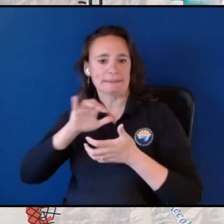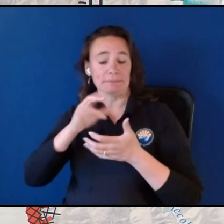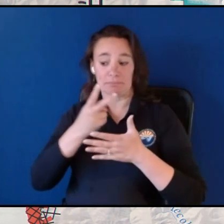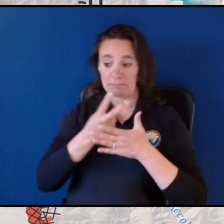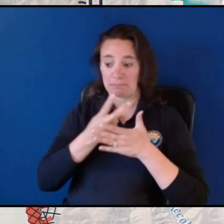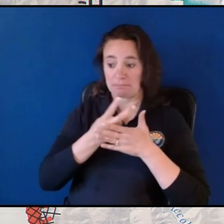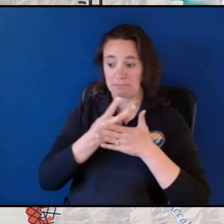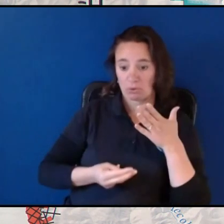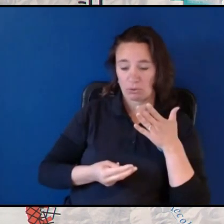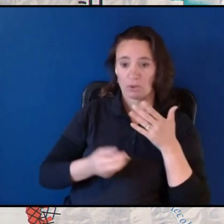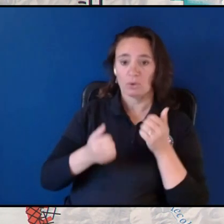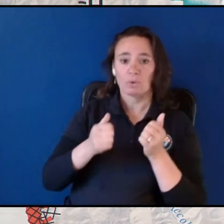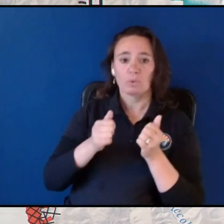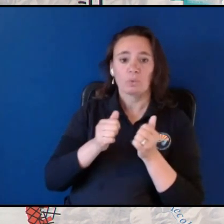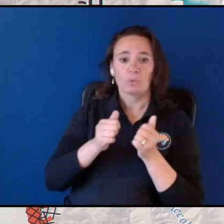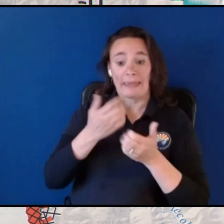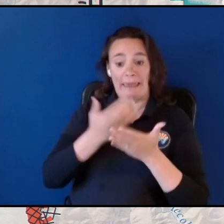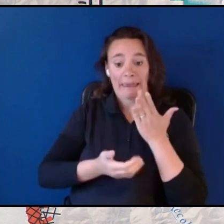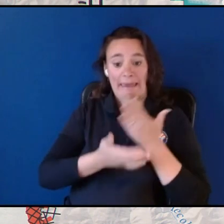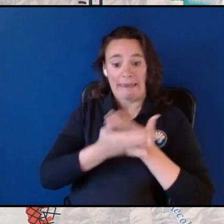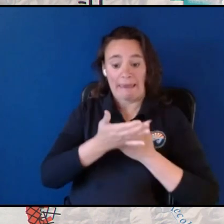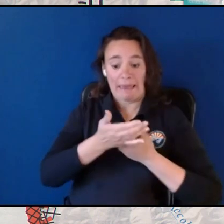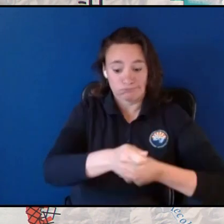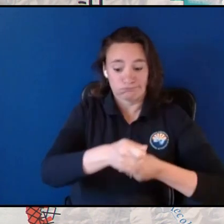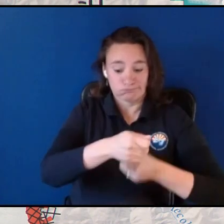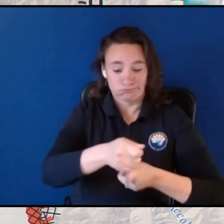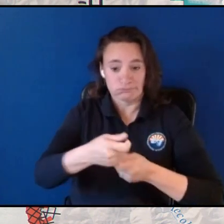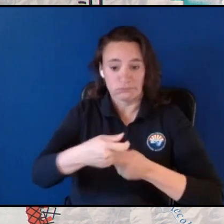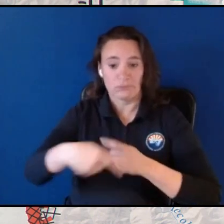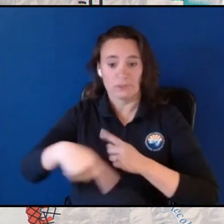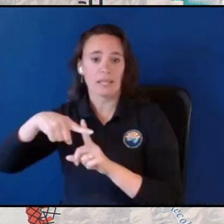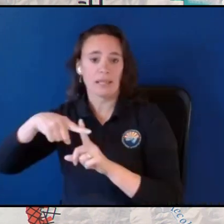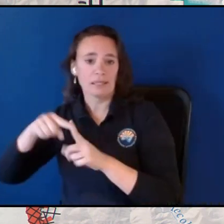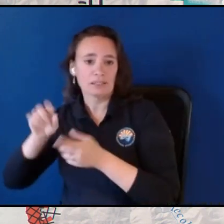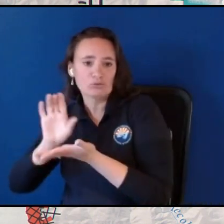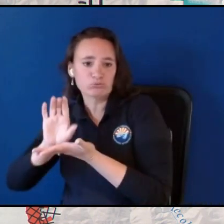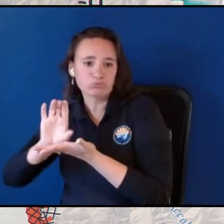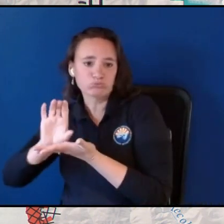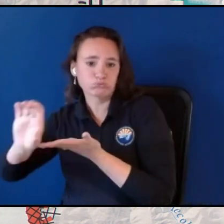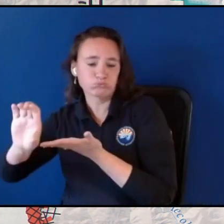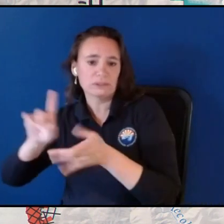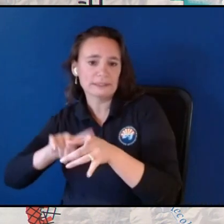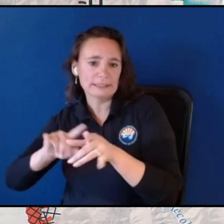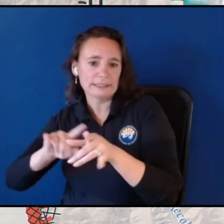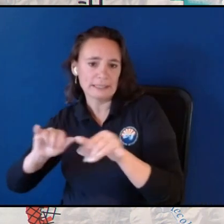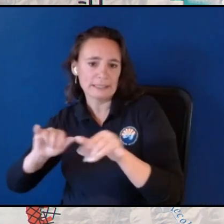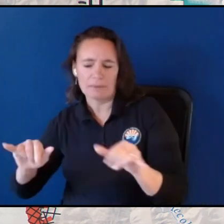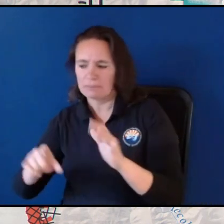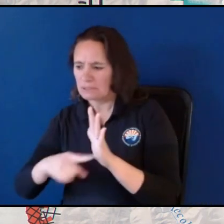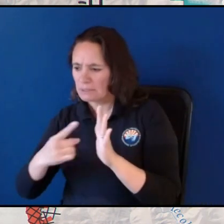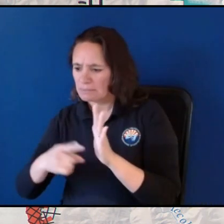So, those areas where we can't get a bulldozer in, We'll use hand crews in conjunction with bulldozers. So, wanted to